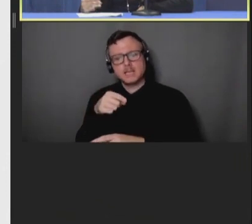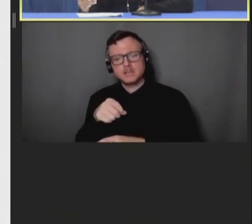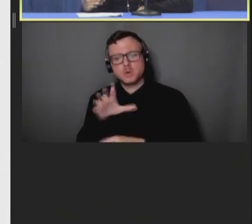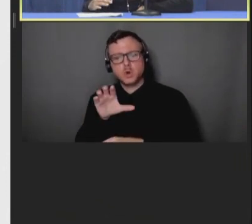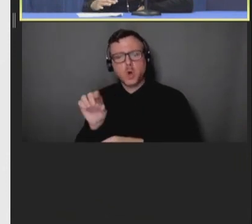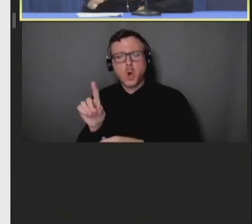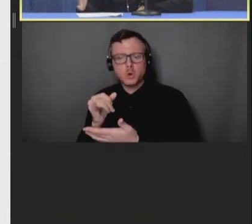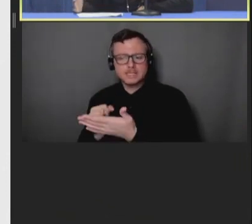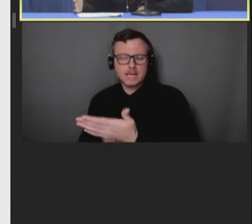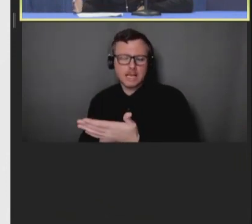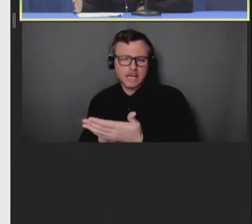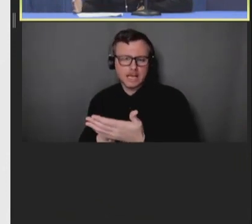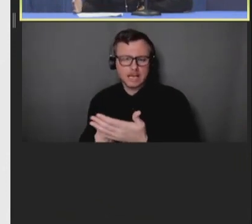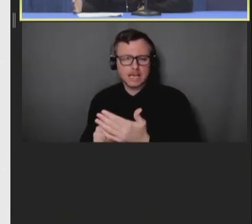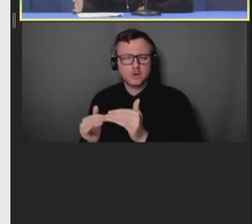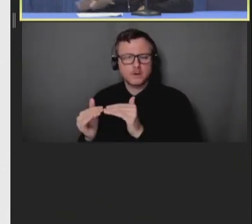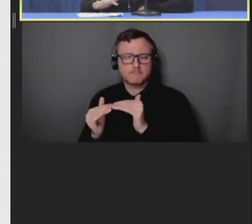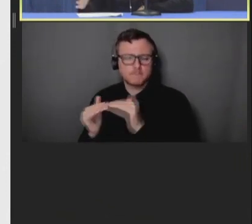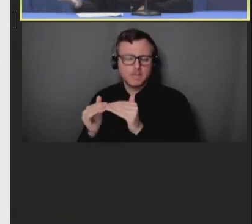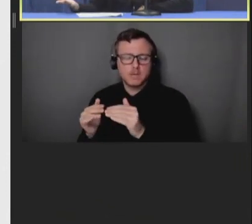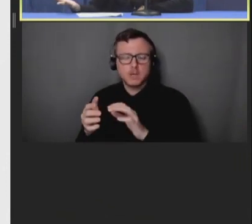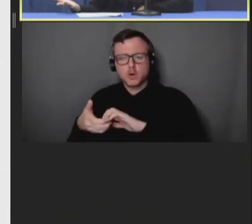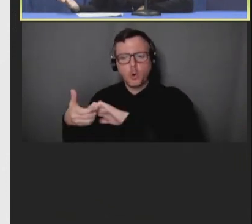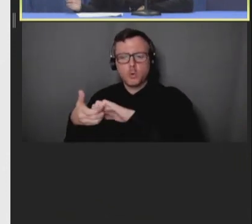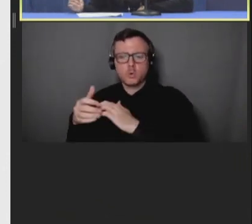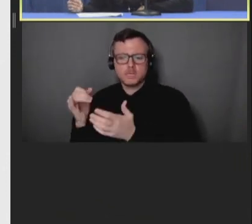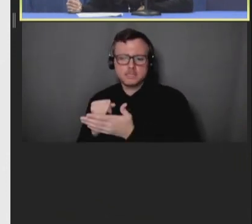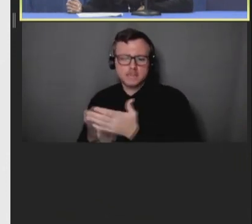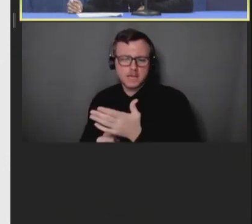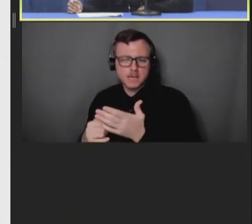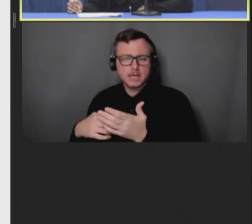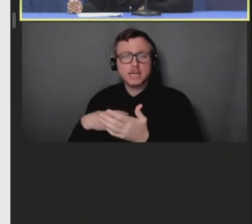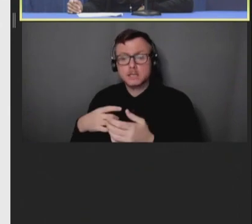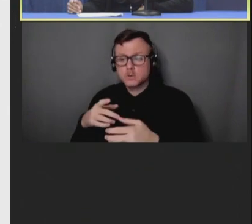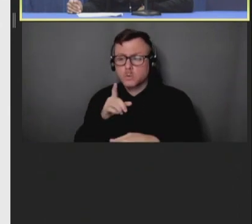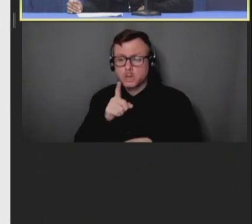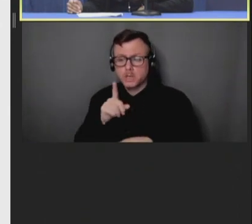to successful strategies, particularly around obviously lowering disparities.